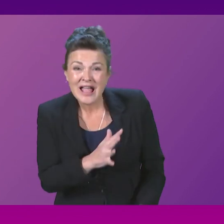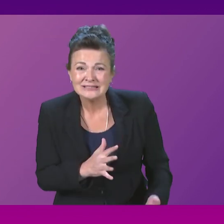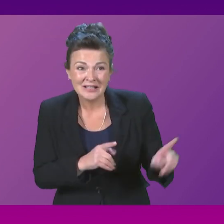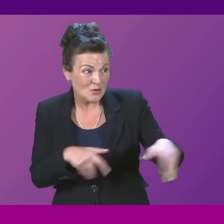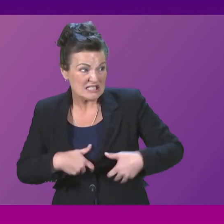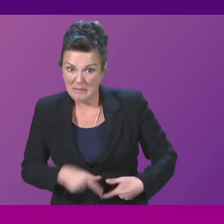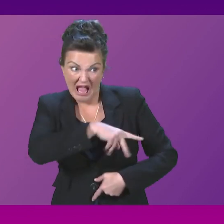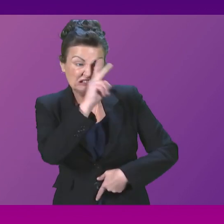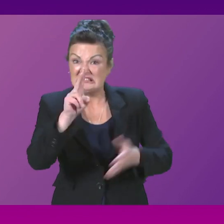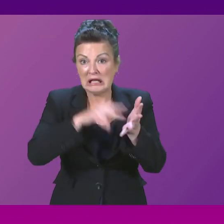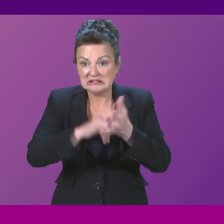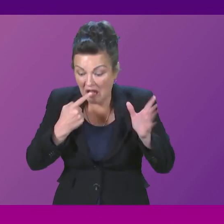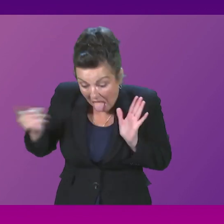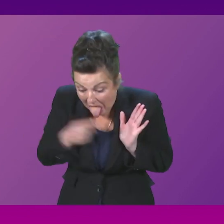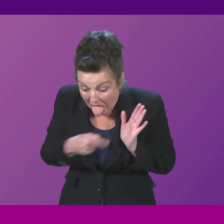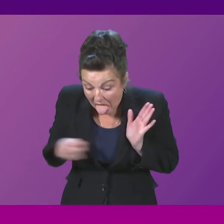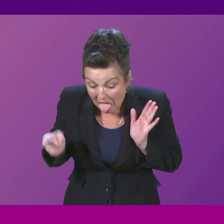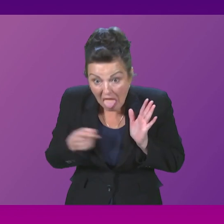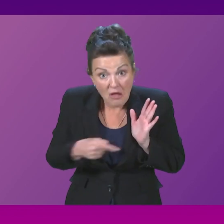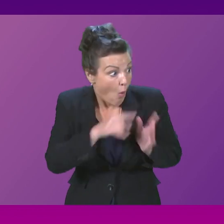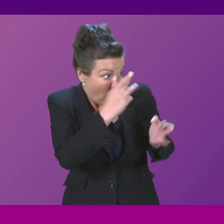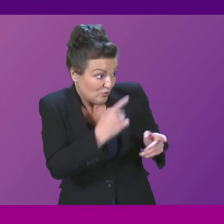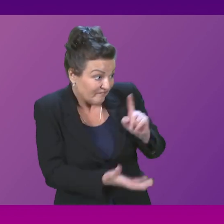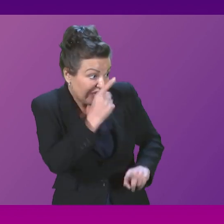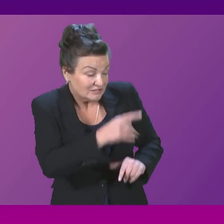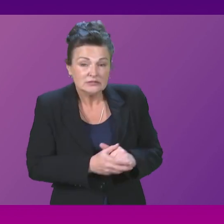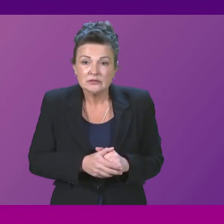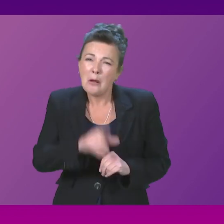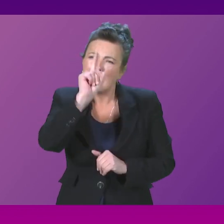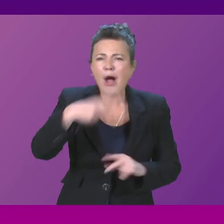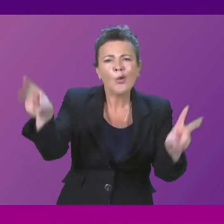folder, so if she can find this, it would be great—is using a quote from someone saying